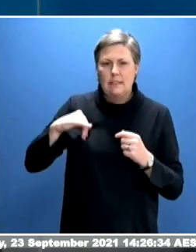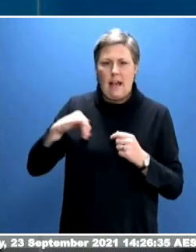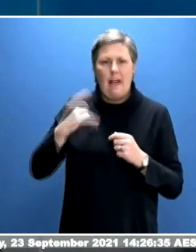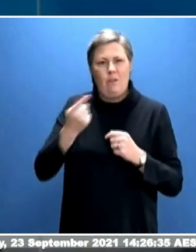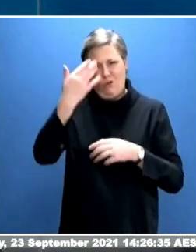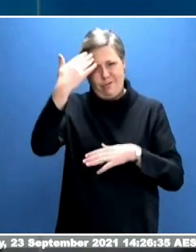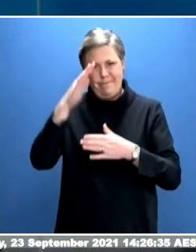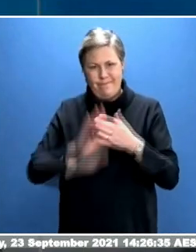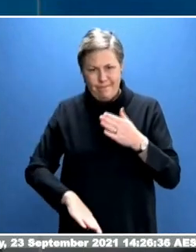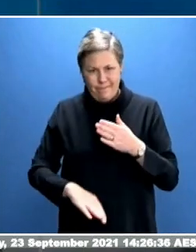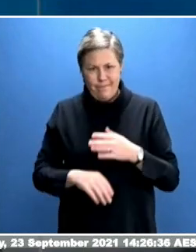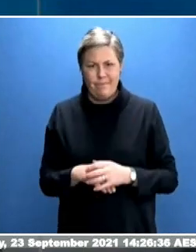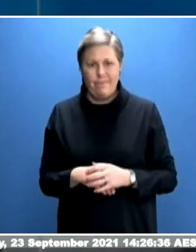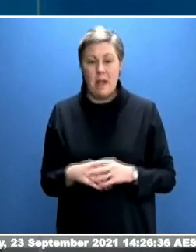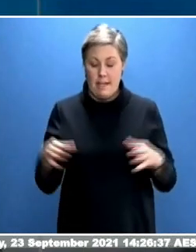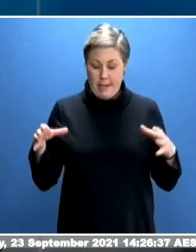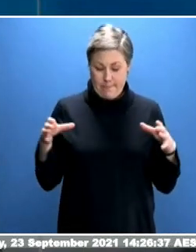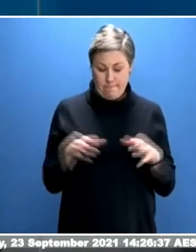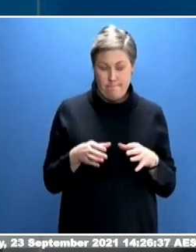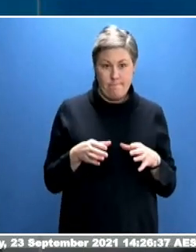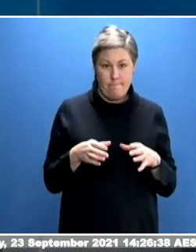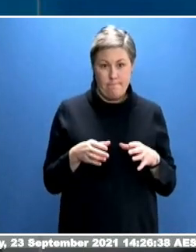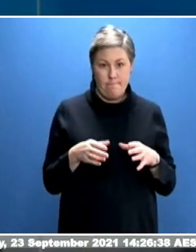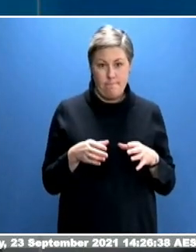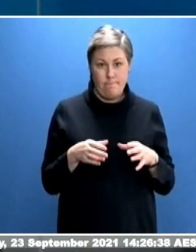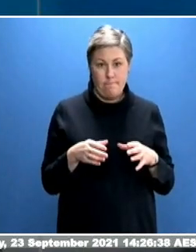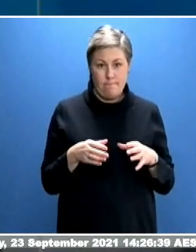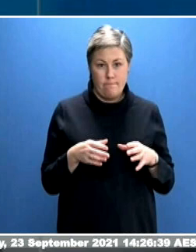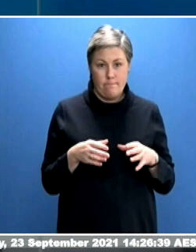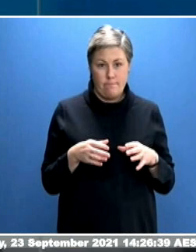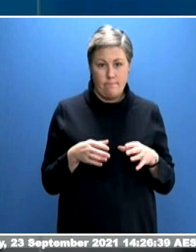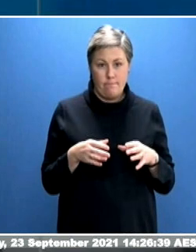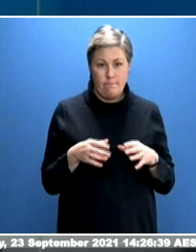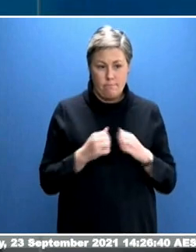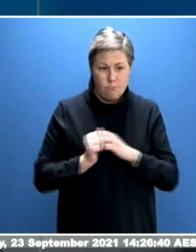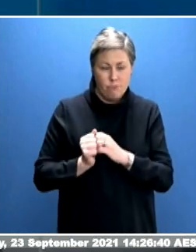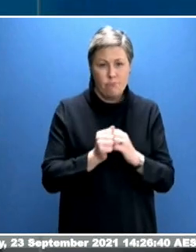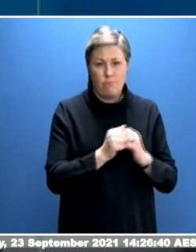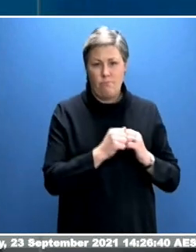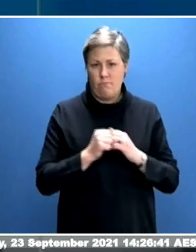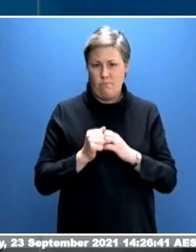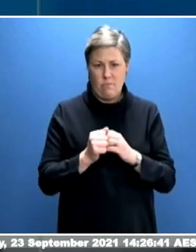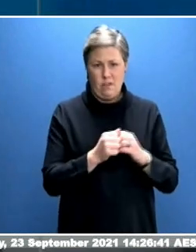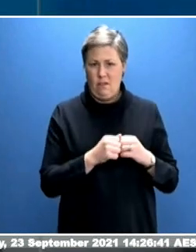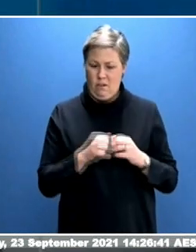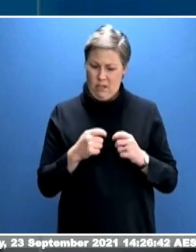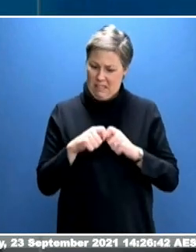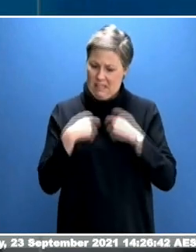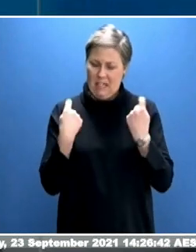We worked with, it was really quite a huge team effort, our policy area, our